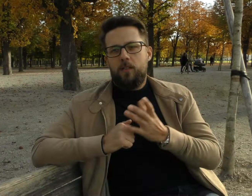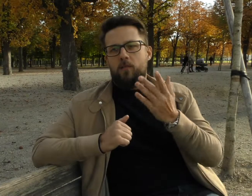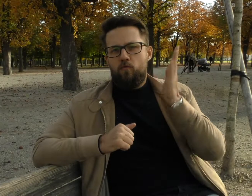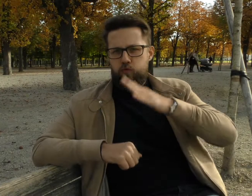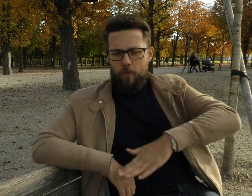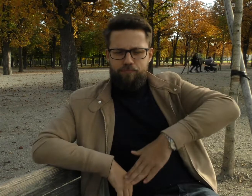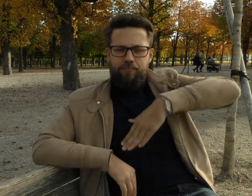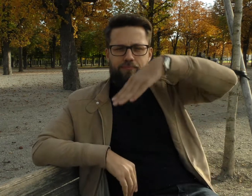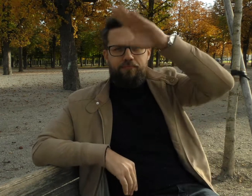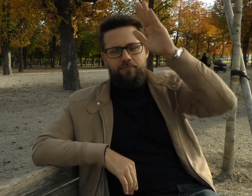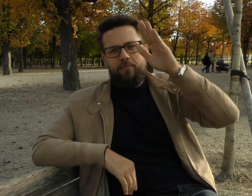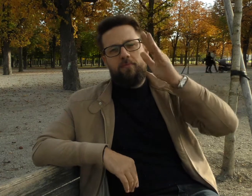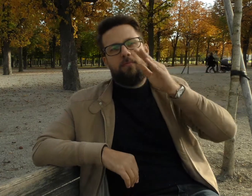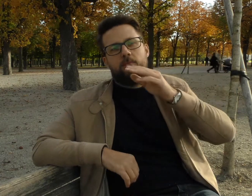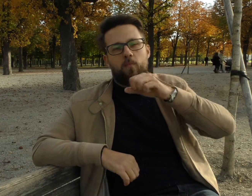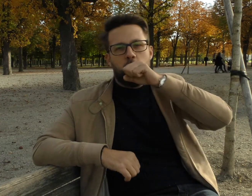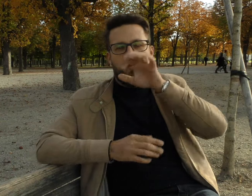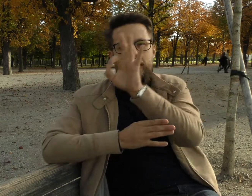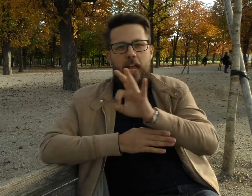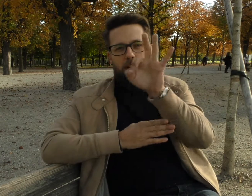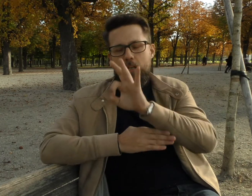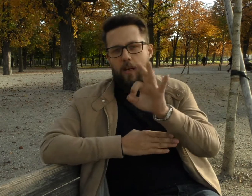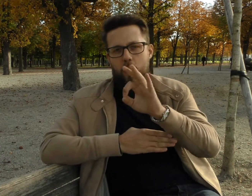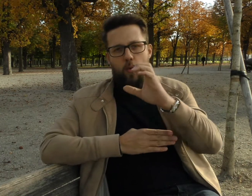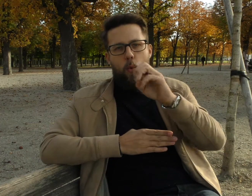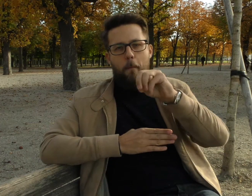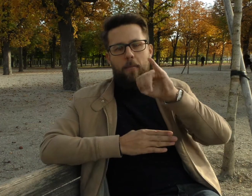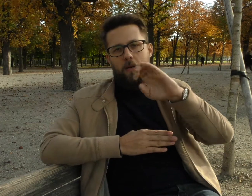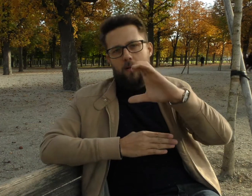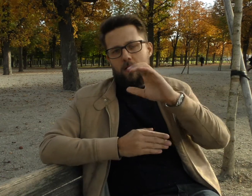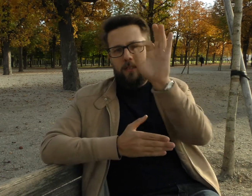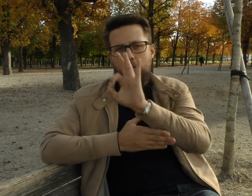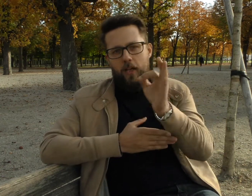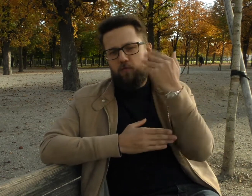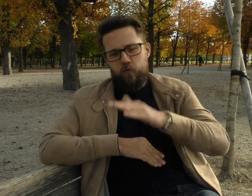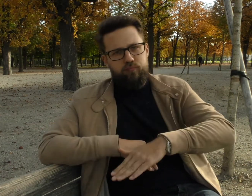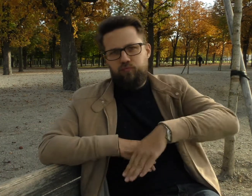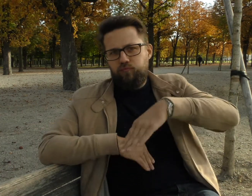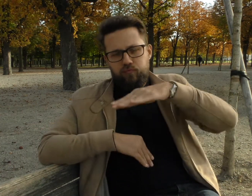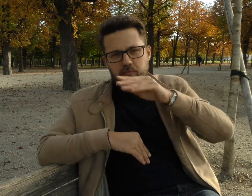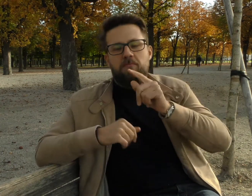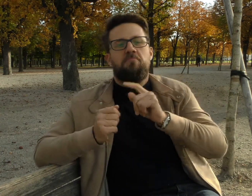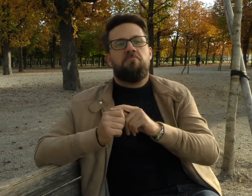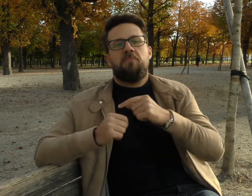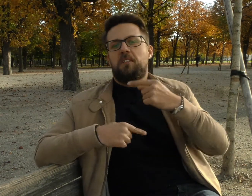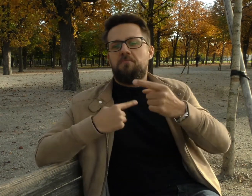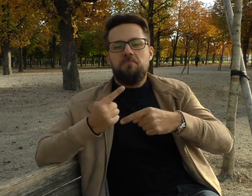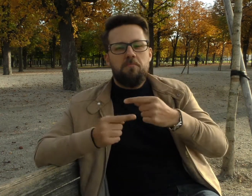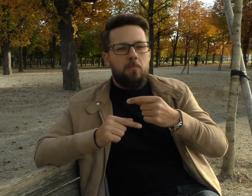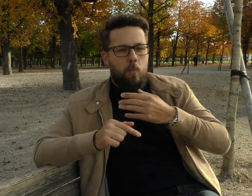Growing up, I loved drawings, comics to be exact. That's what I grew up with. That's how it developped.